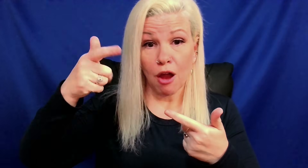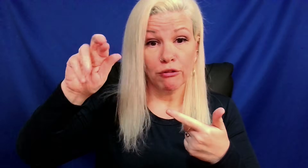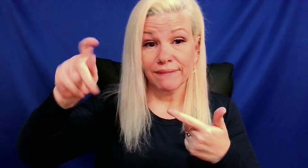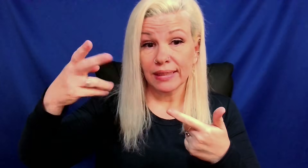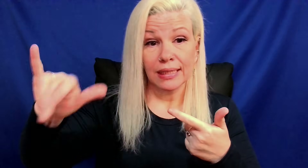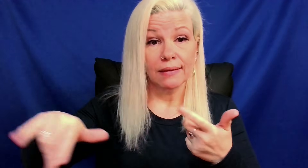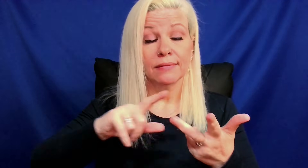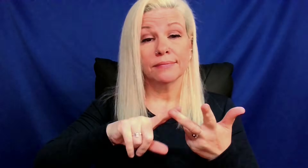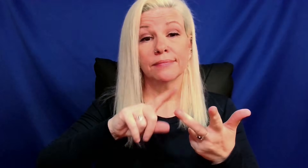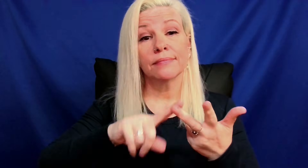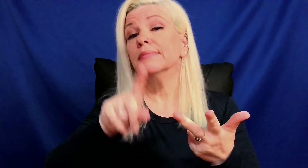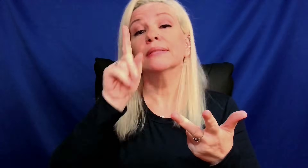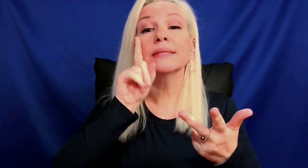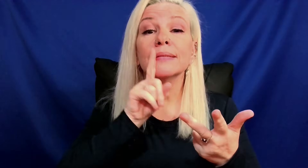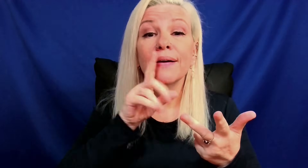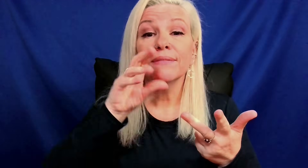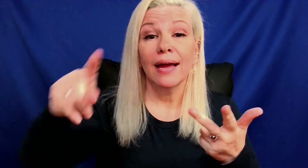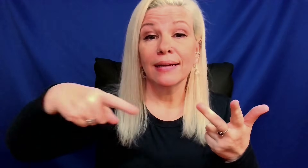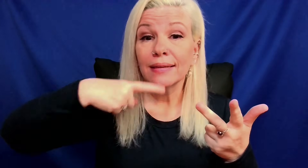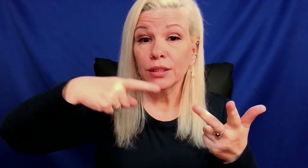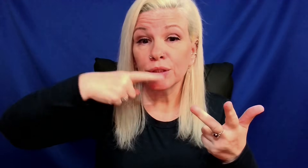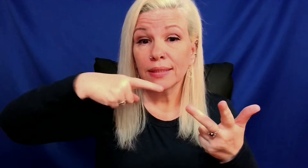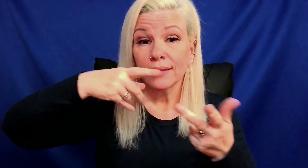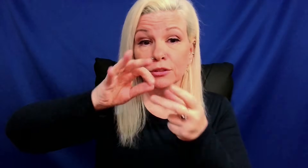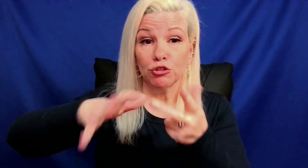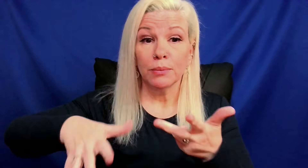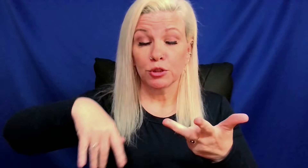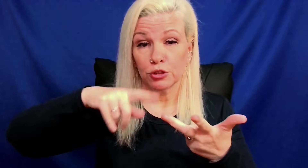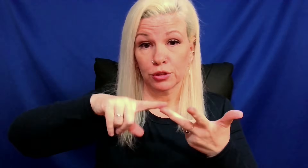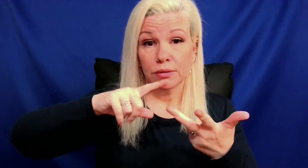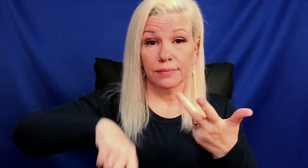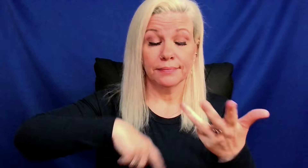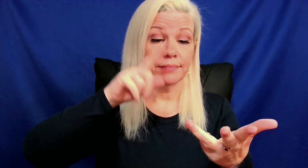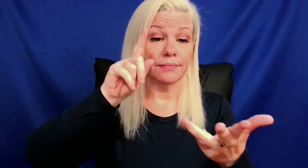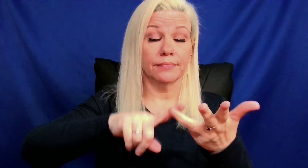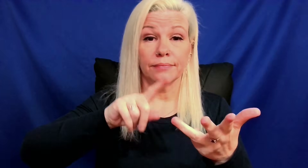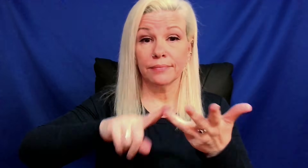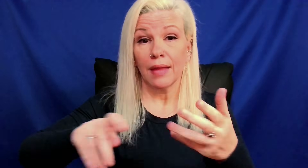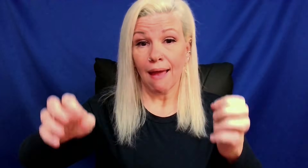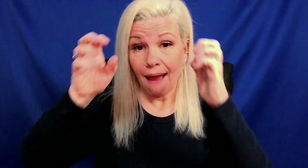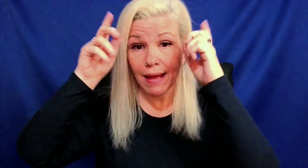Deaf and hearing interpreters. Educational pathways.